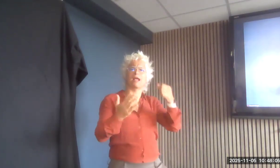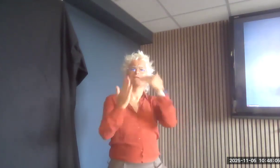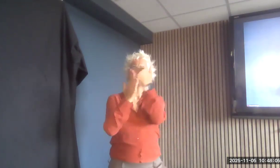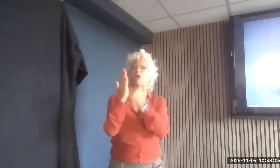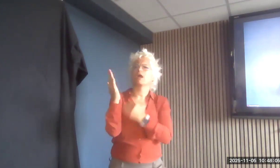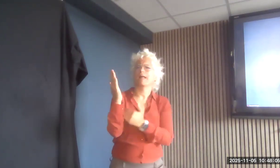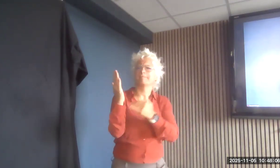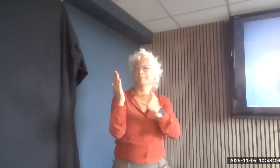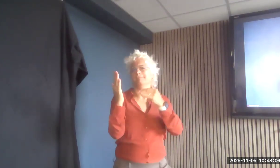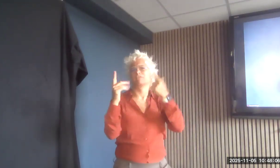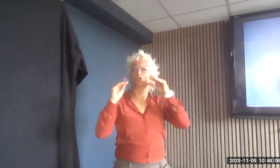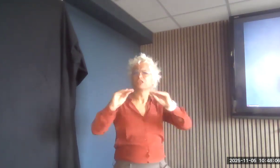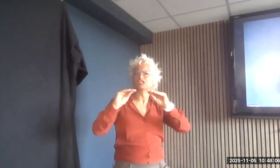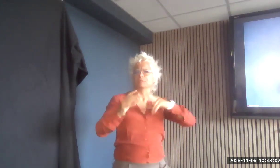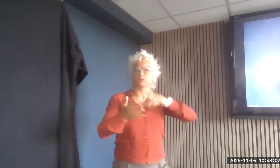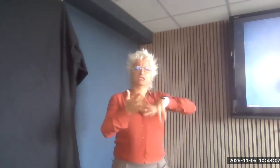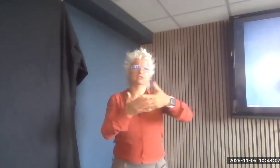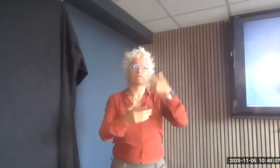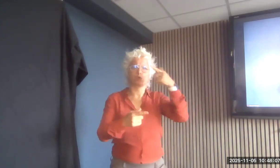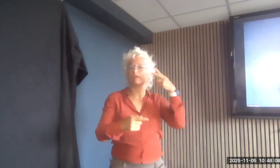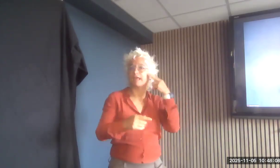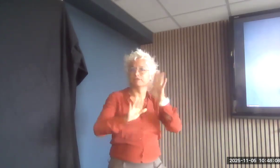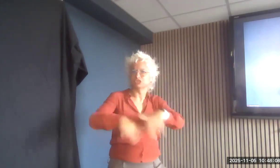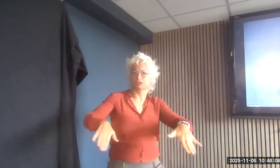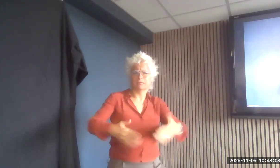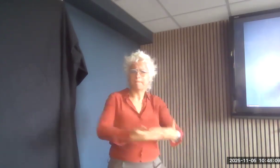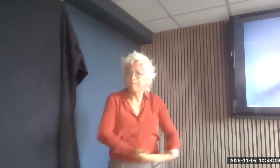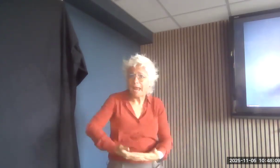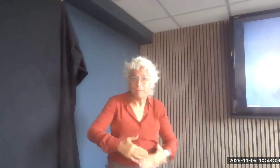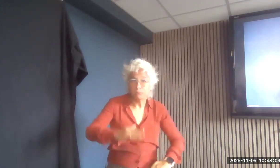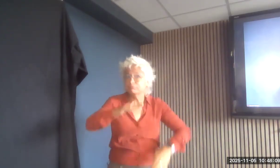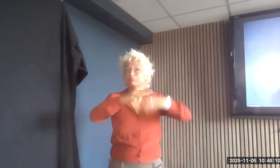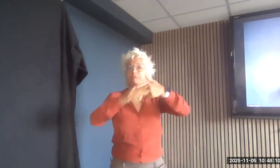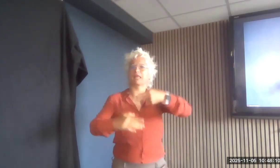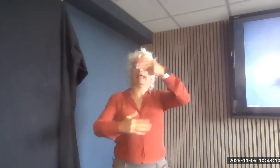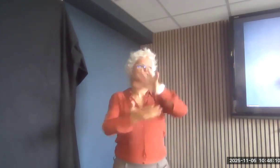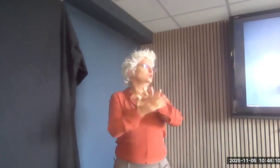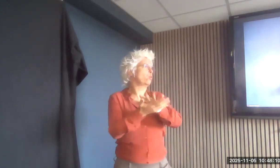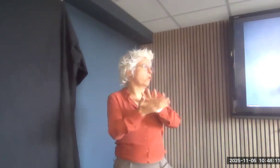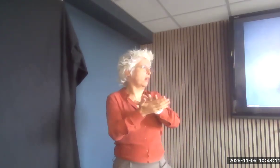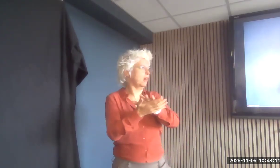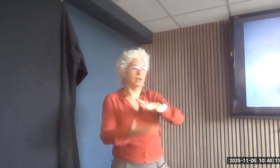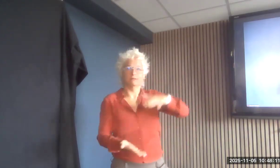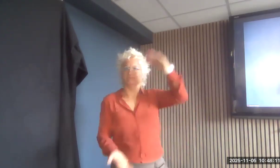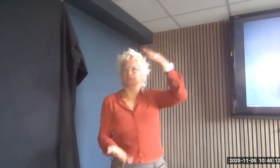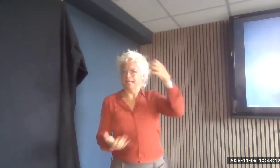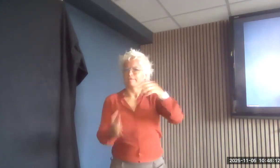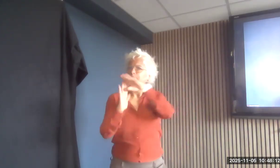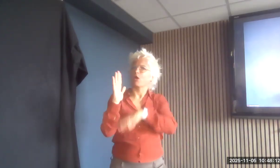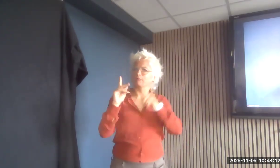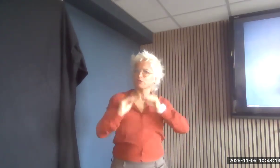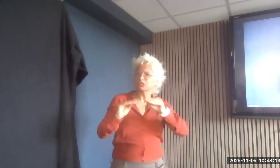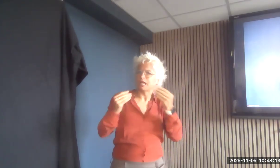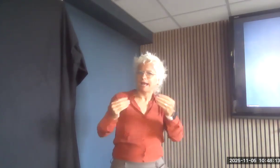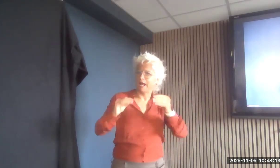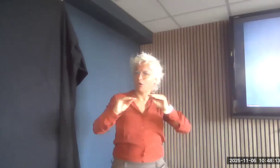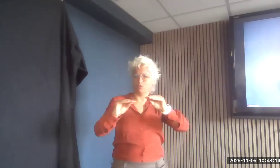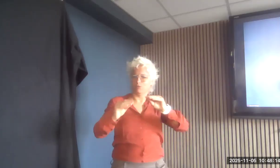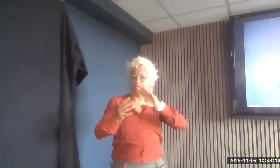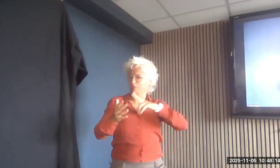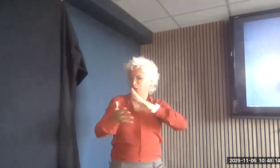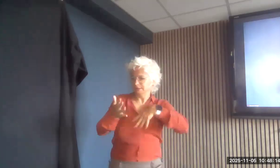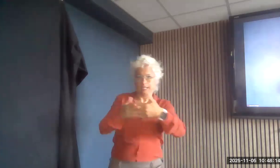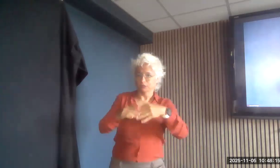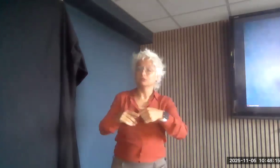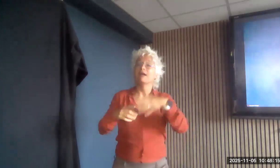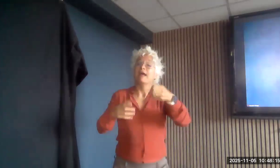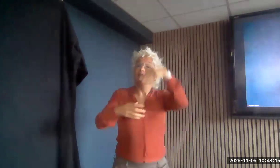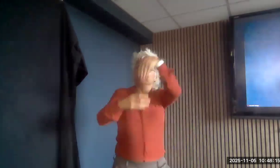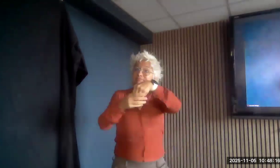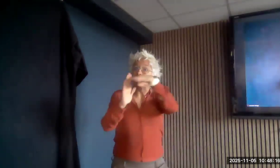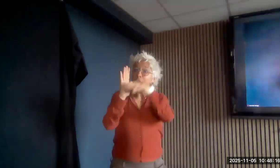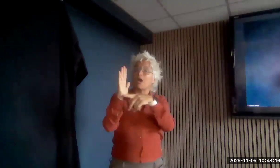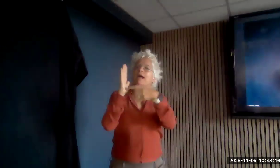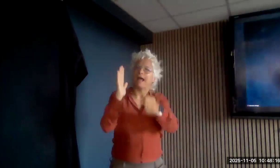So in the Portuguese context we know that there is a Portuguese sign language education program for children from birth until high school, so there's a program for how to teach Portuguese sign language.